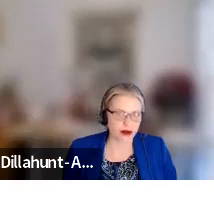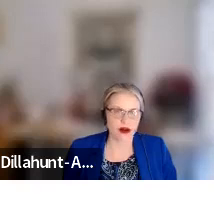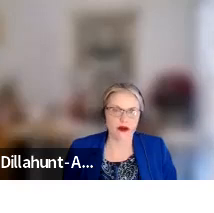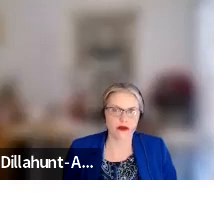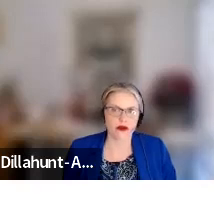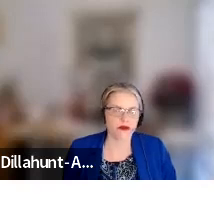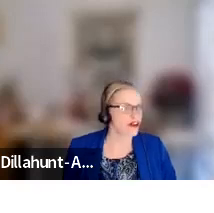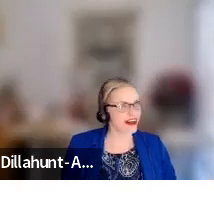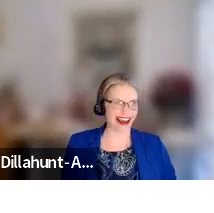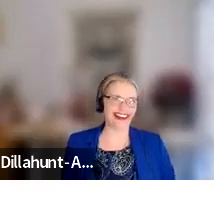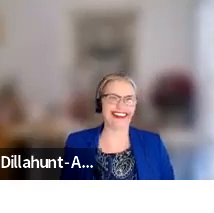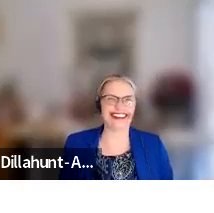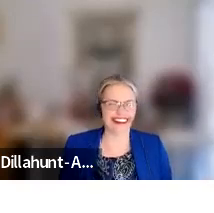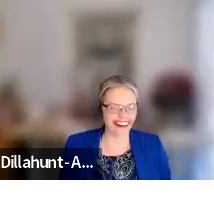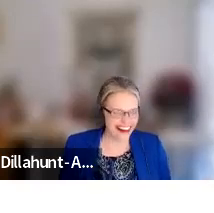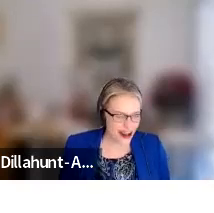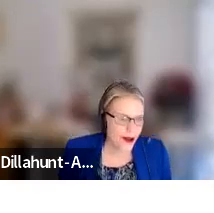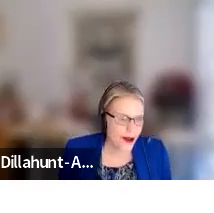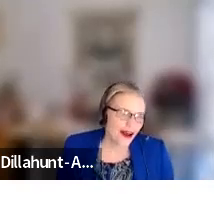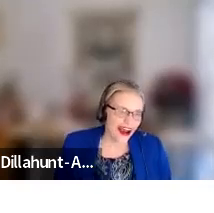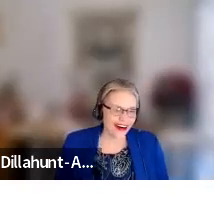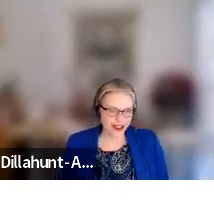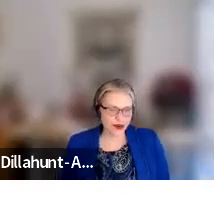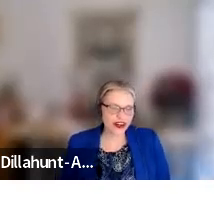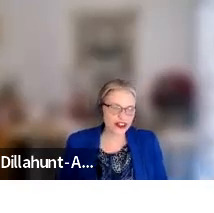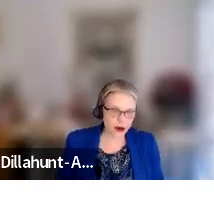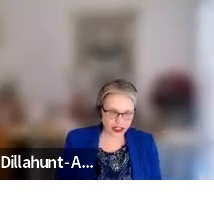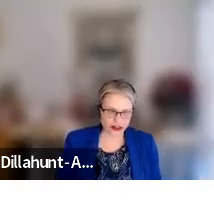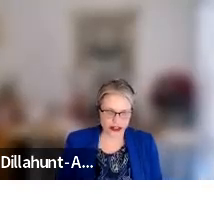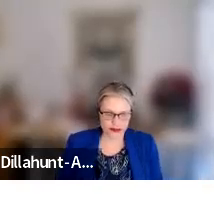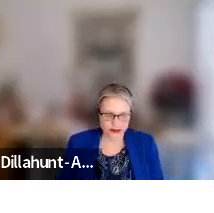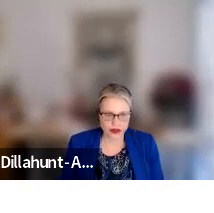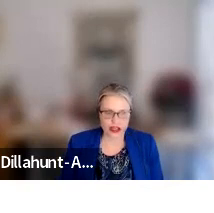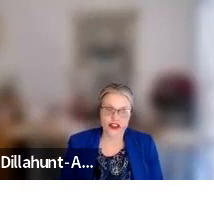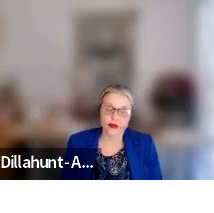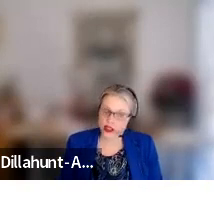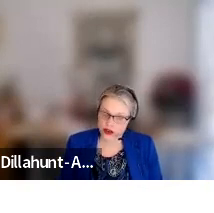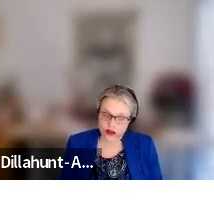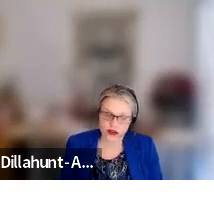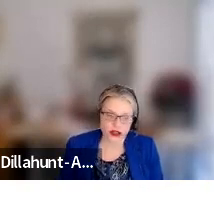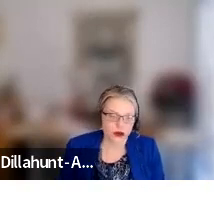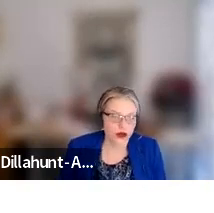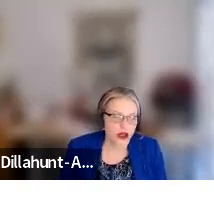I'm not real, not great at that. So, all right. So, moving on to brain injury. Okay, just a brief overview.